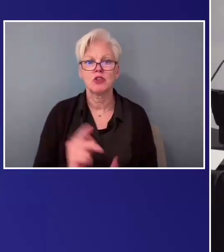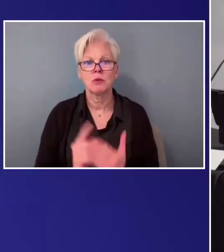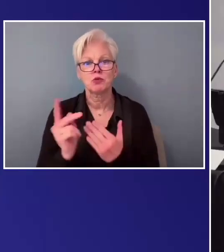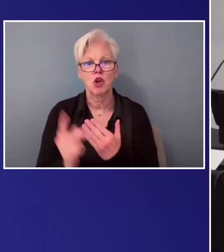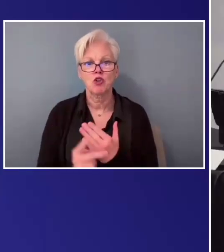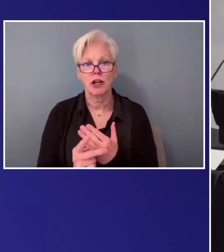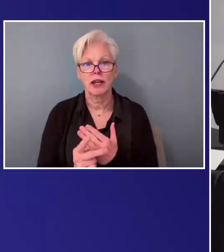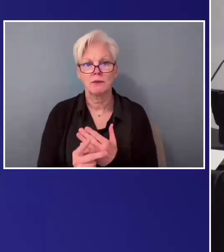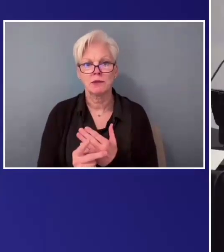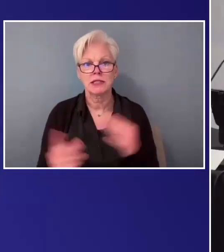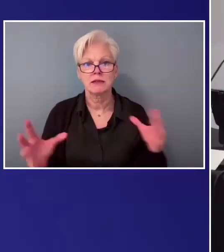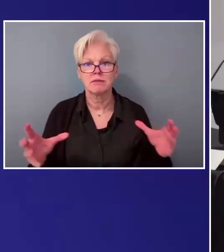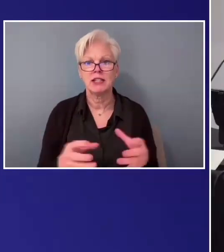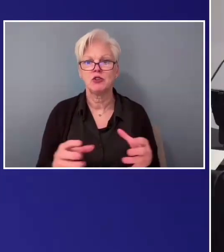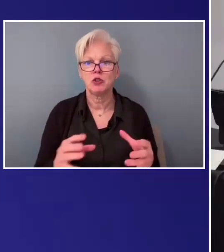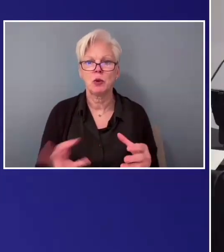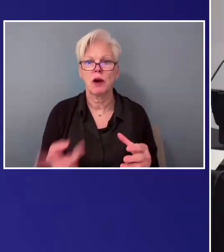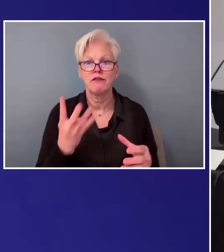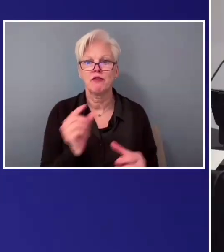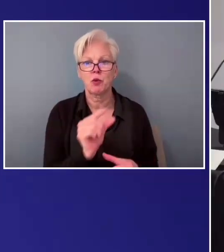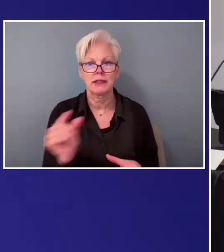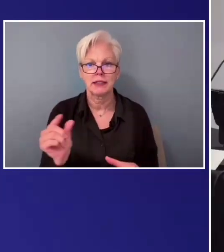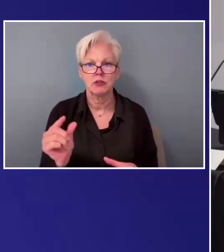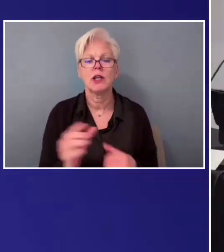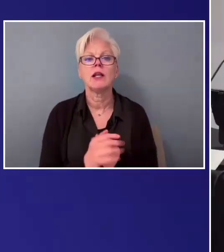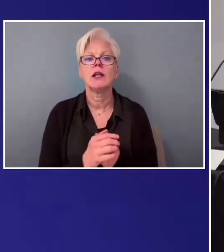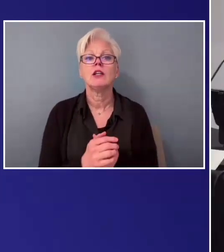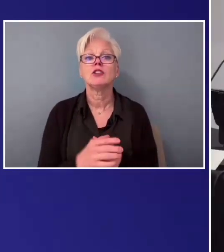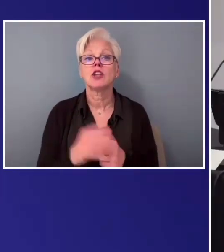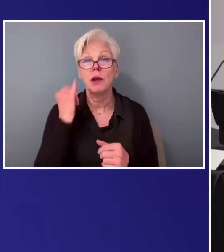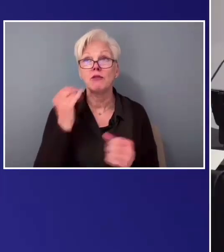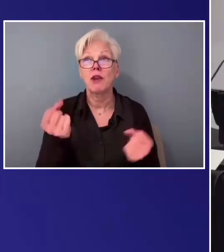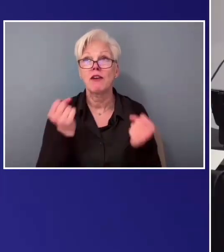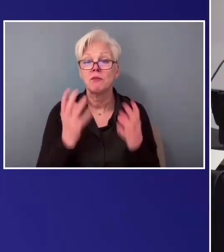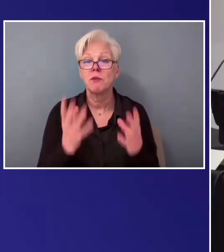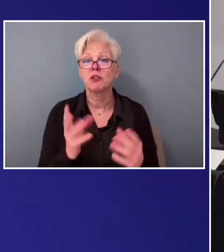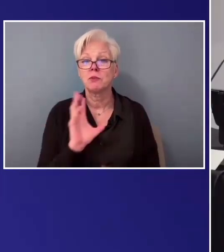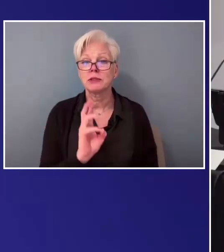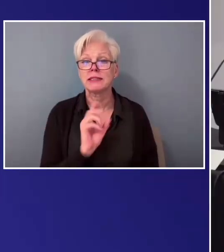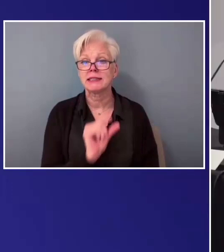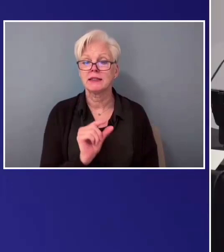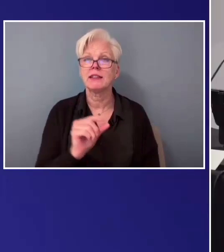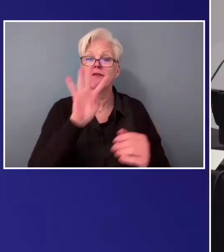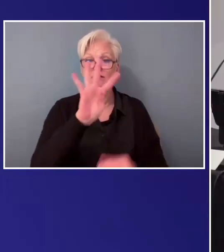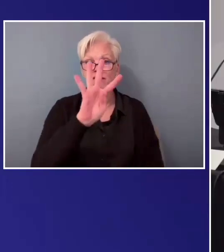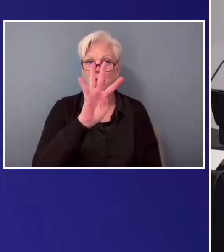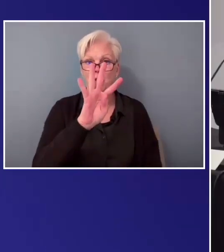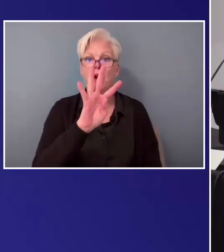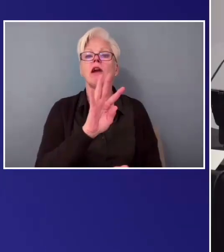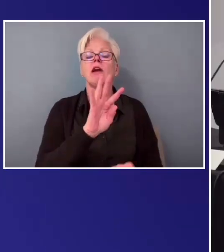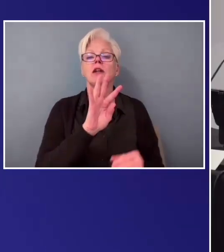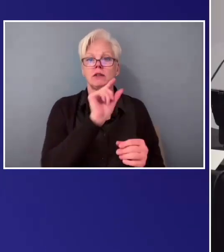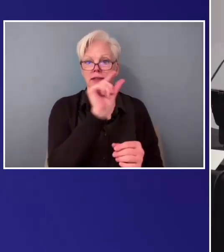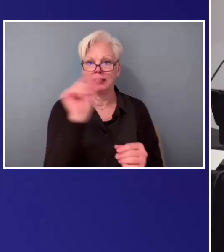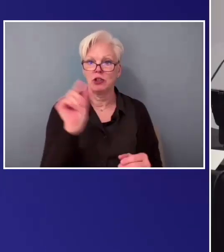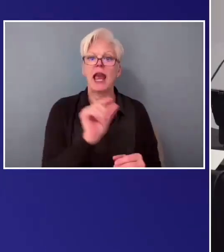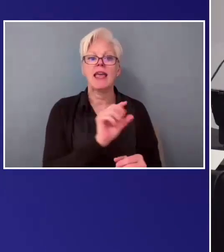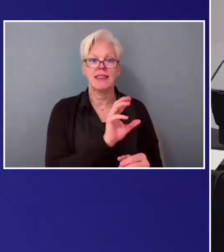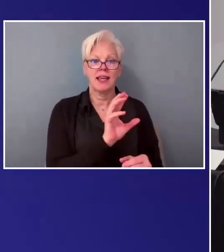into a four-digit, if you have multiple six-digit programs under that four-digit, one of the six-digit programs has enough